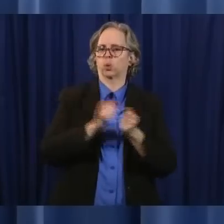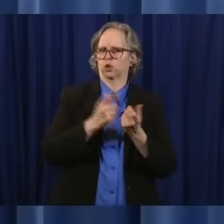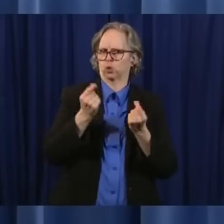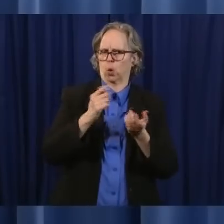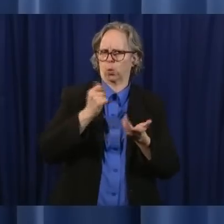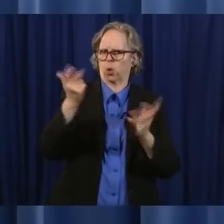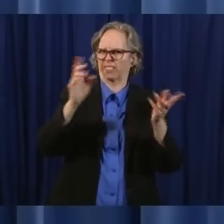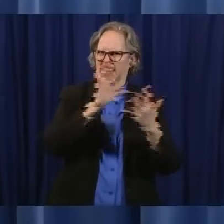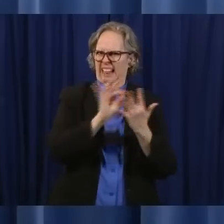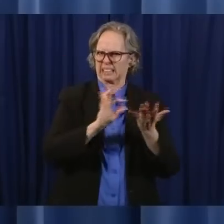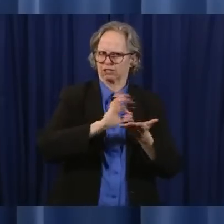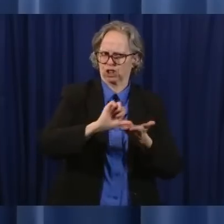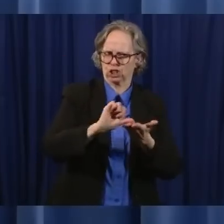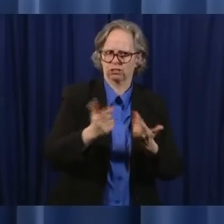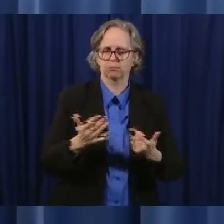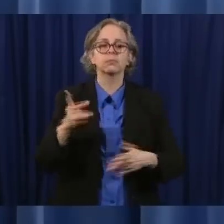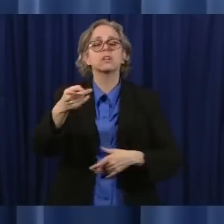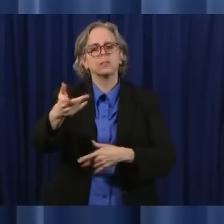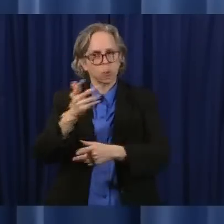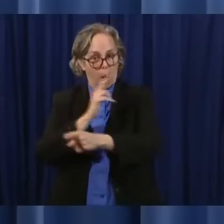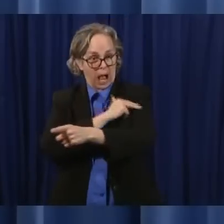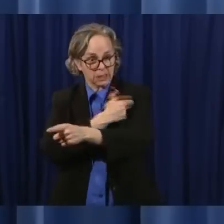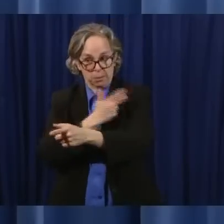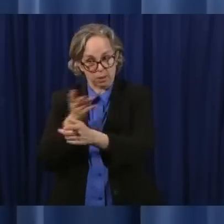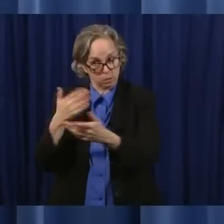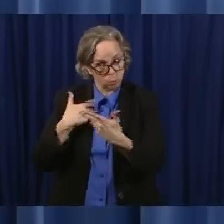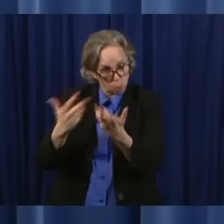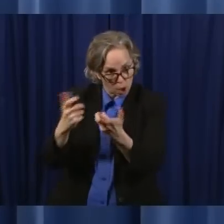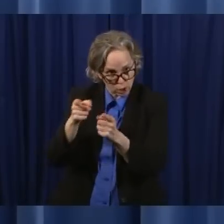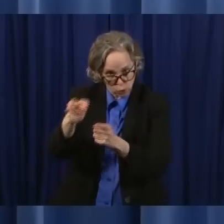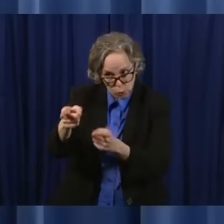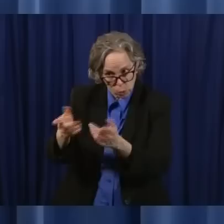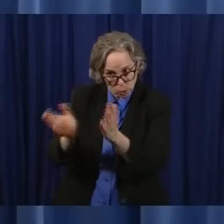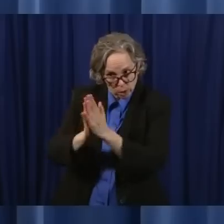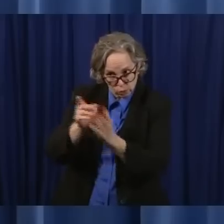IMPORTANT TO GET STARTED ON THAT SO AGAIN, STARTING ON THE